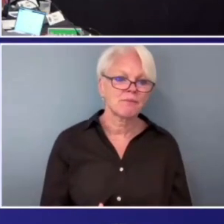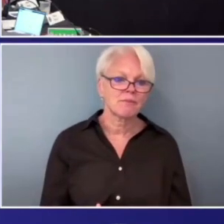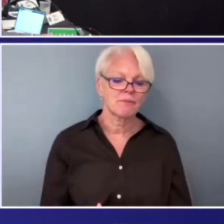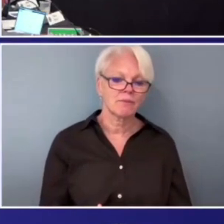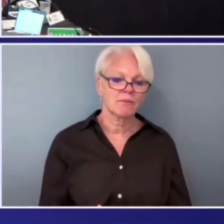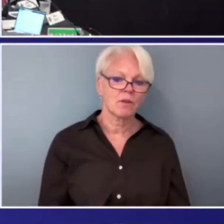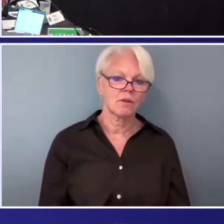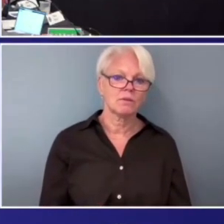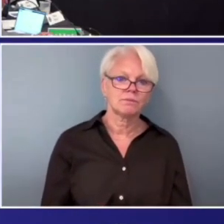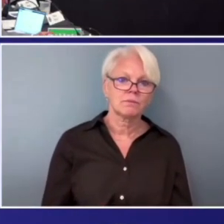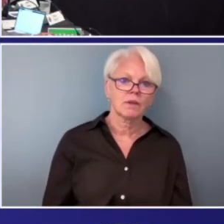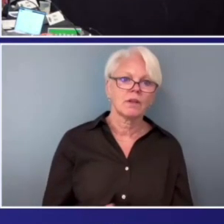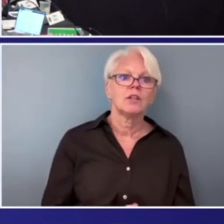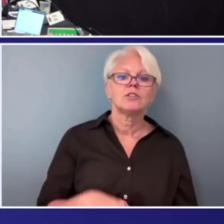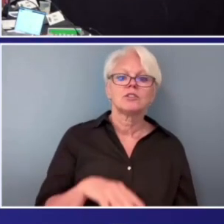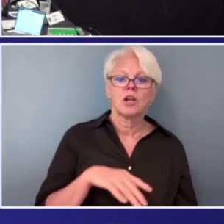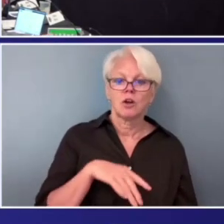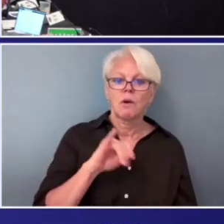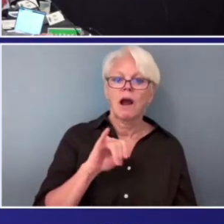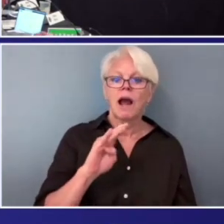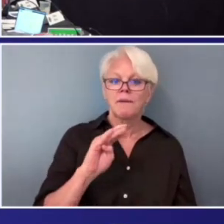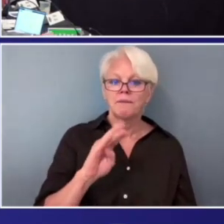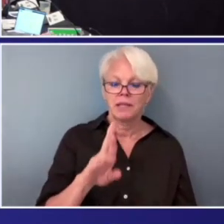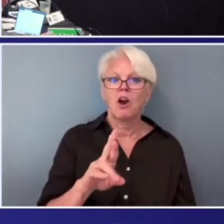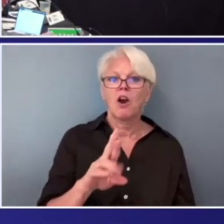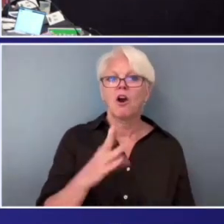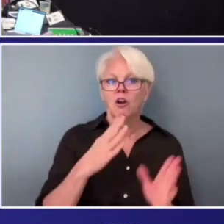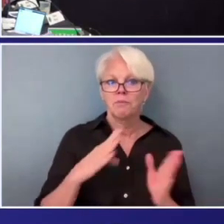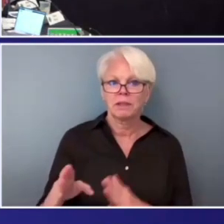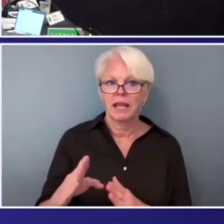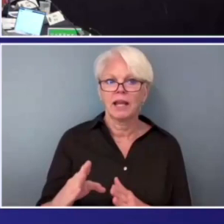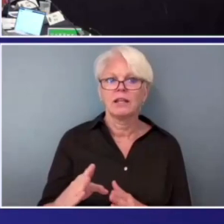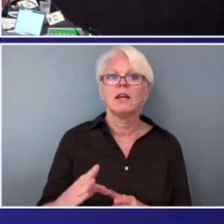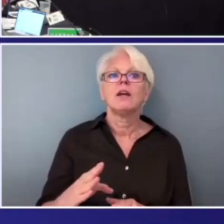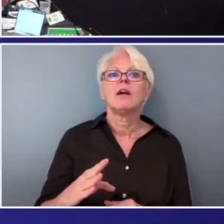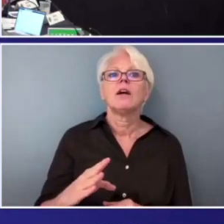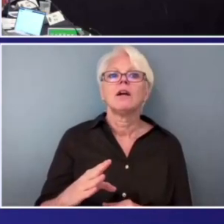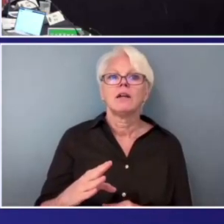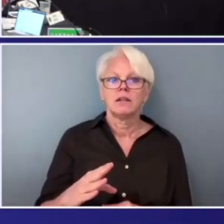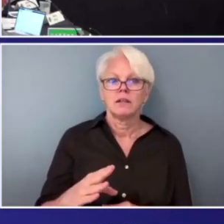So the IDR plans base a borrower's monthly student loan payment on income borrowers